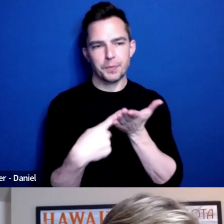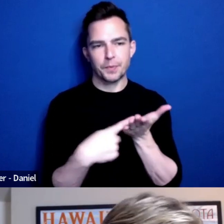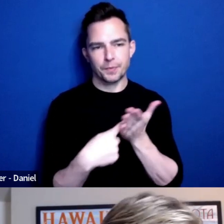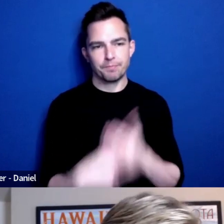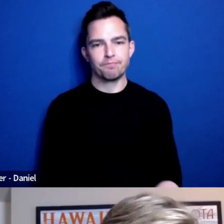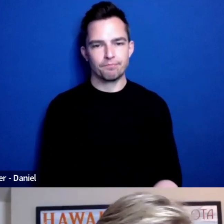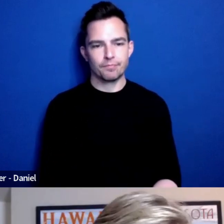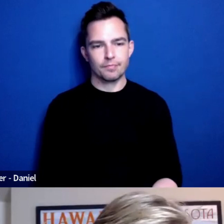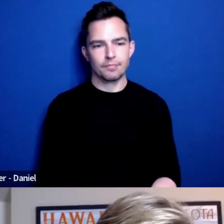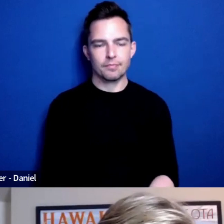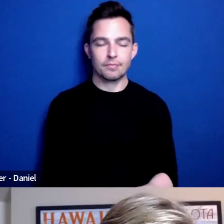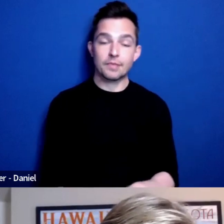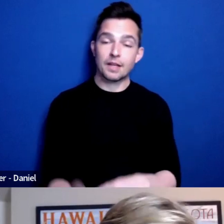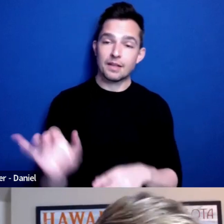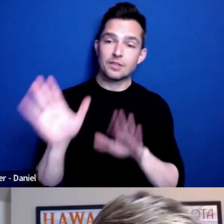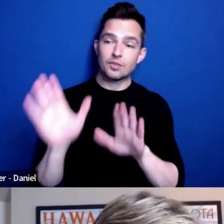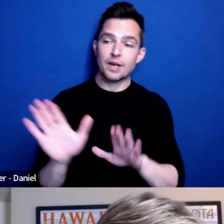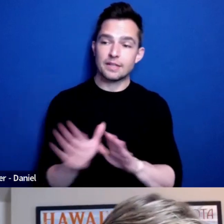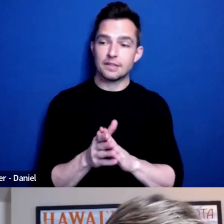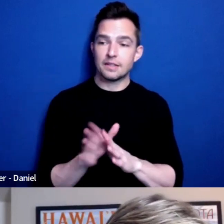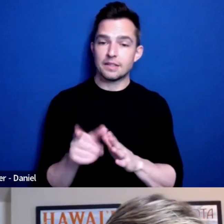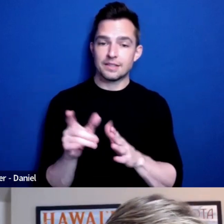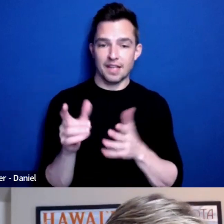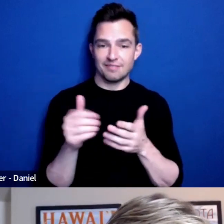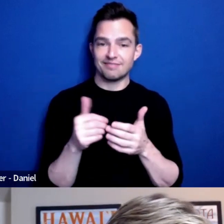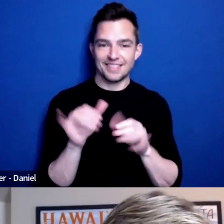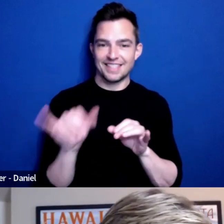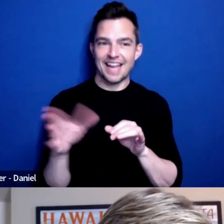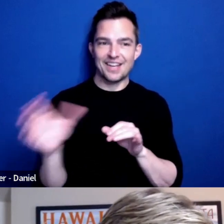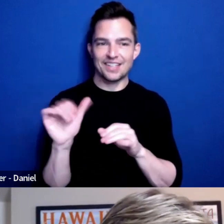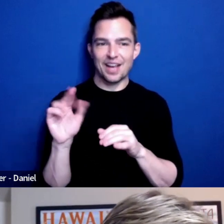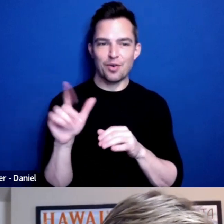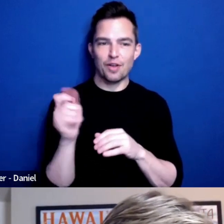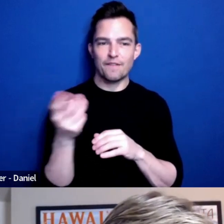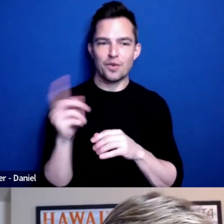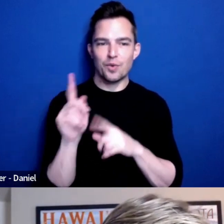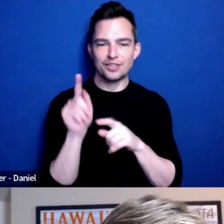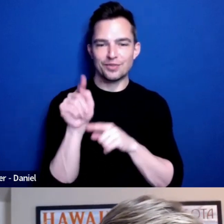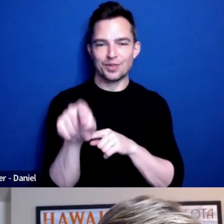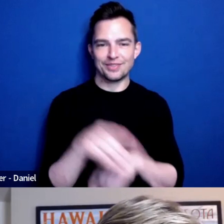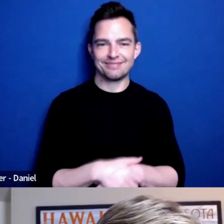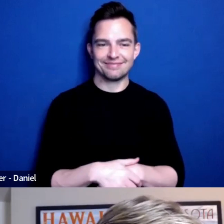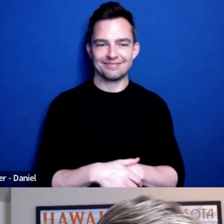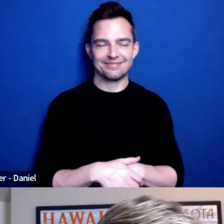Judy Dettmer: That's great. And actually, just stay put Carole, because there's a few questions for you. What are your thoughts